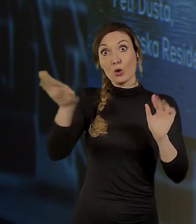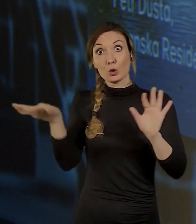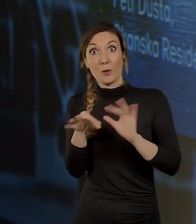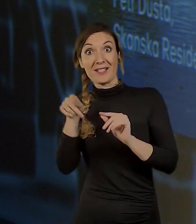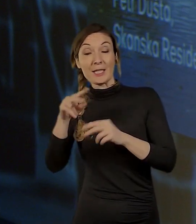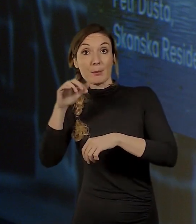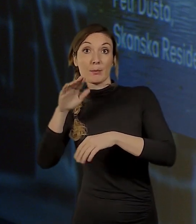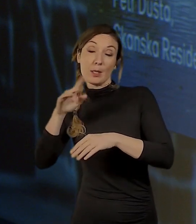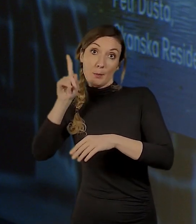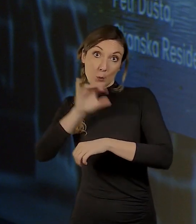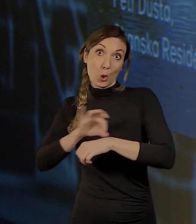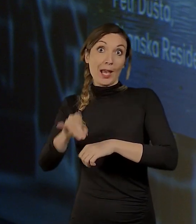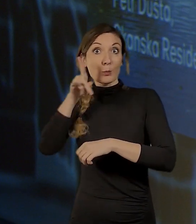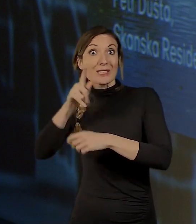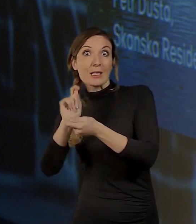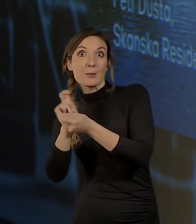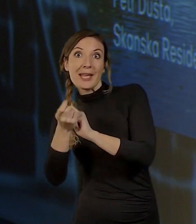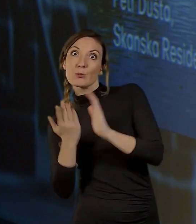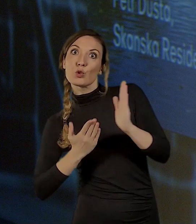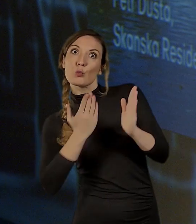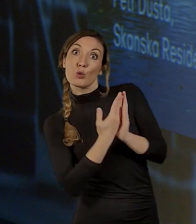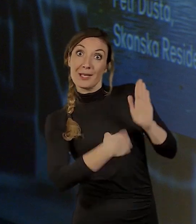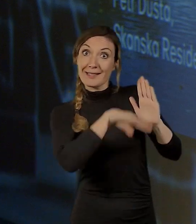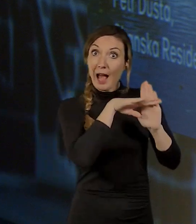I don't assume that this location has any relief. And I must say